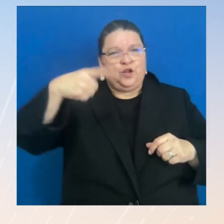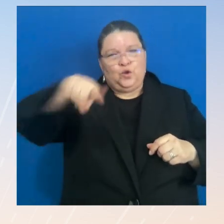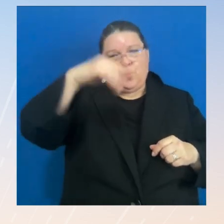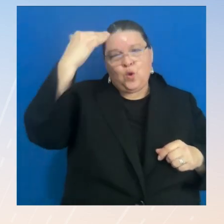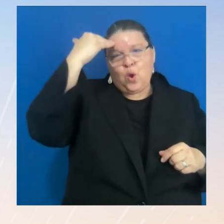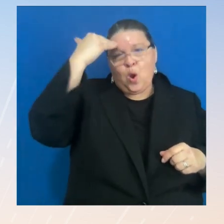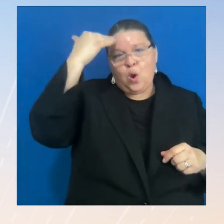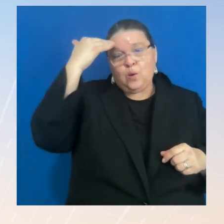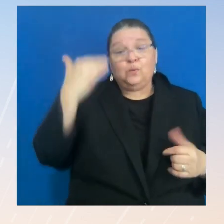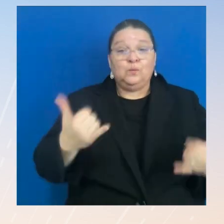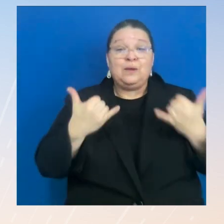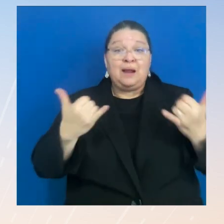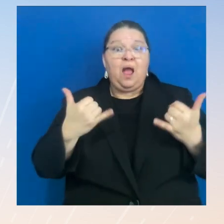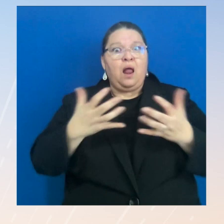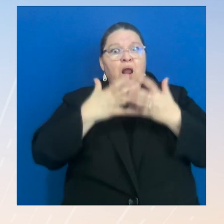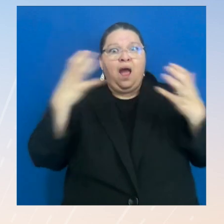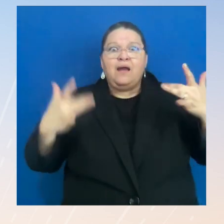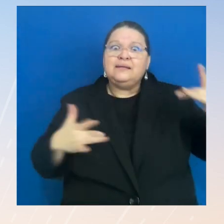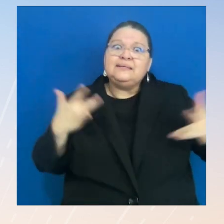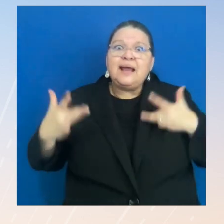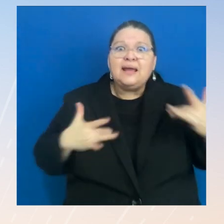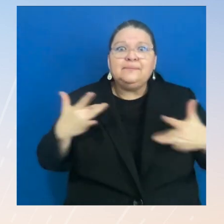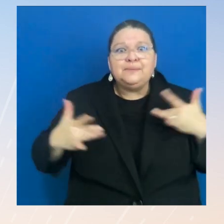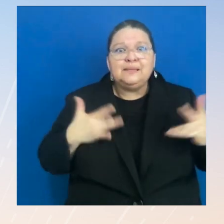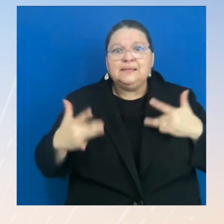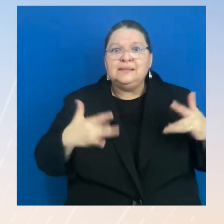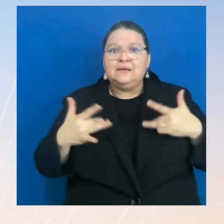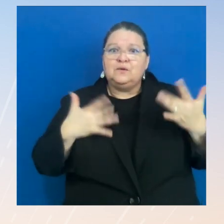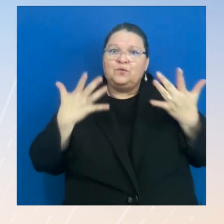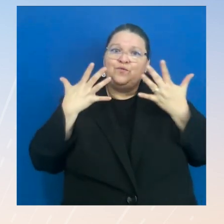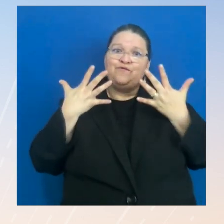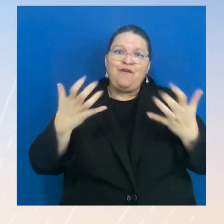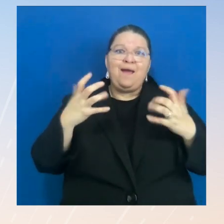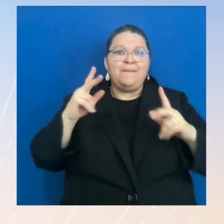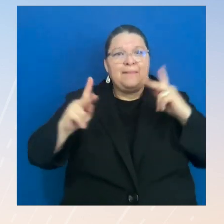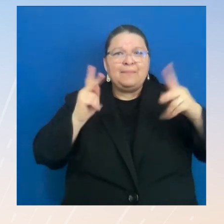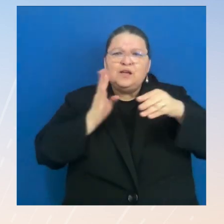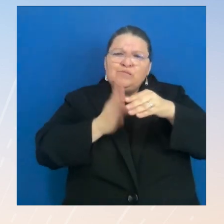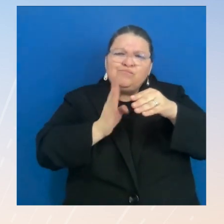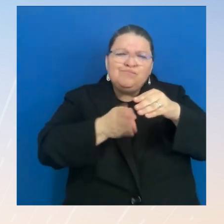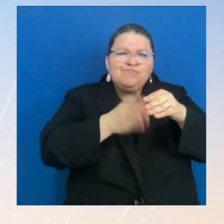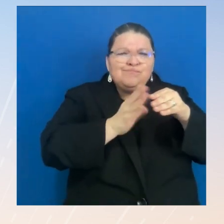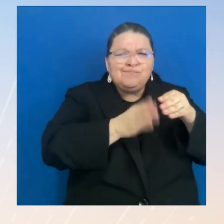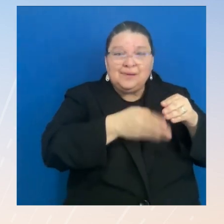for getting these things done, specifically lowering the cost of prescription drugs. What the President wants to do is have as much